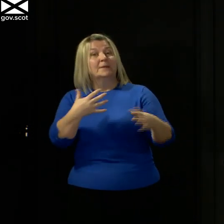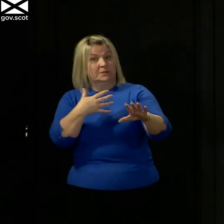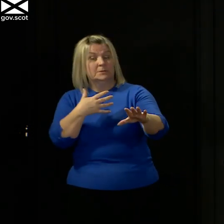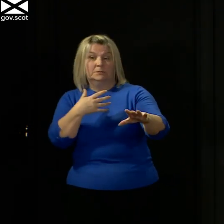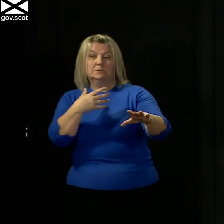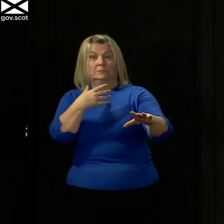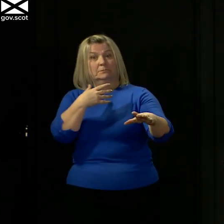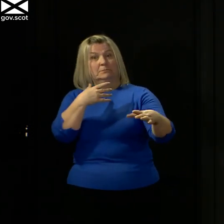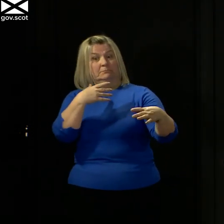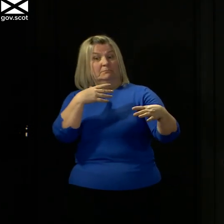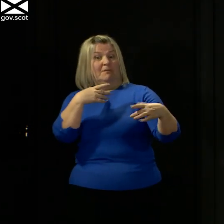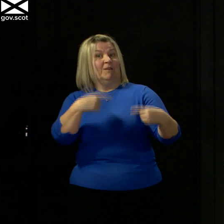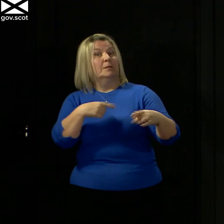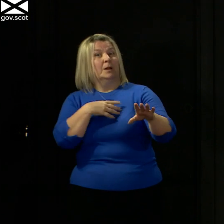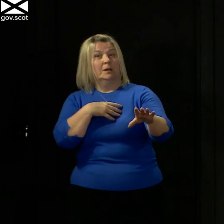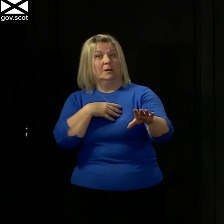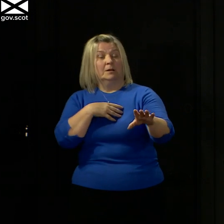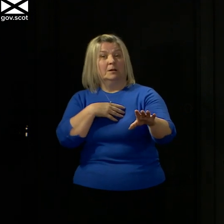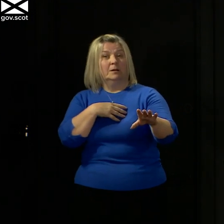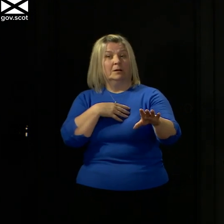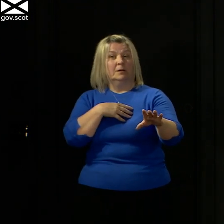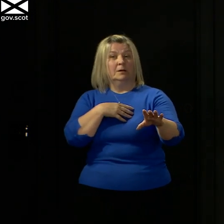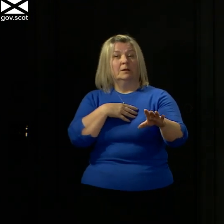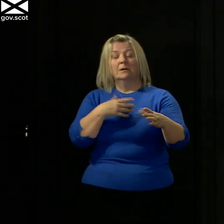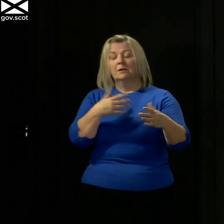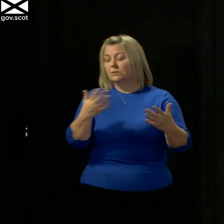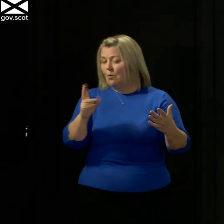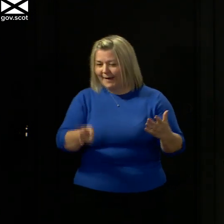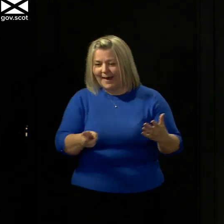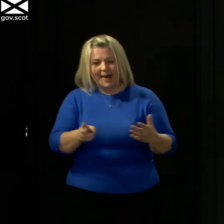again don't read any complacency into this because I've said repeatedly that